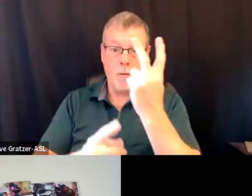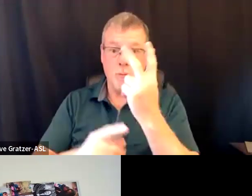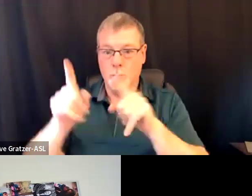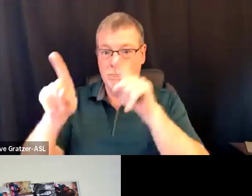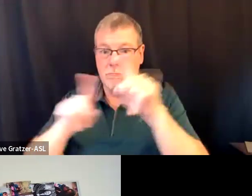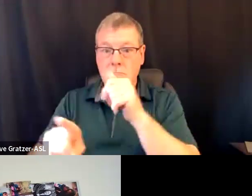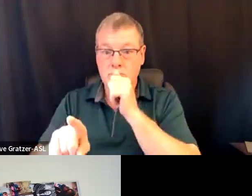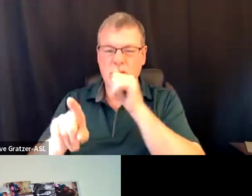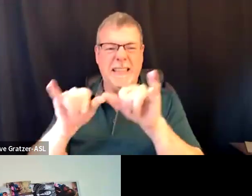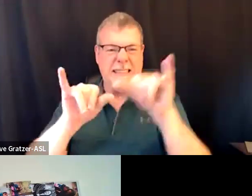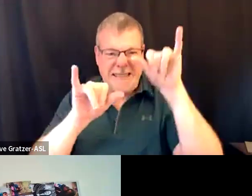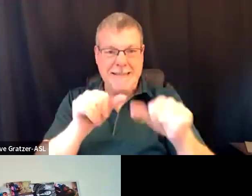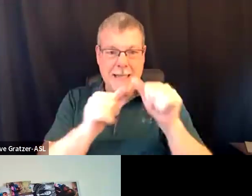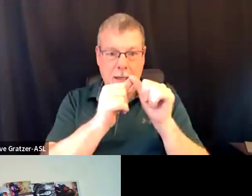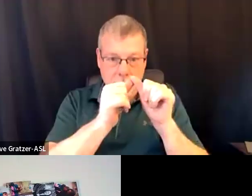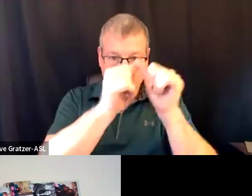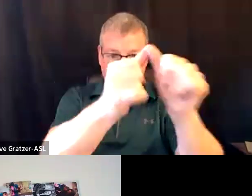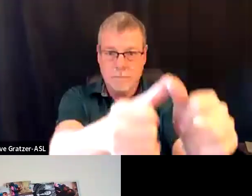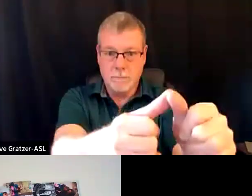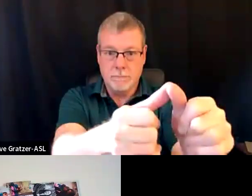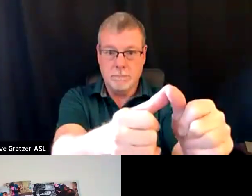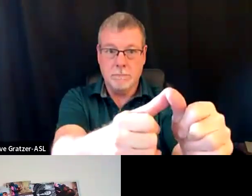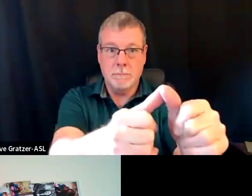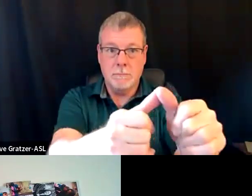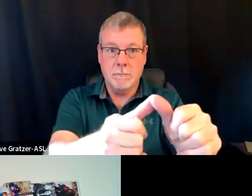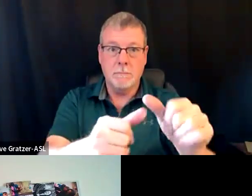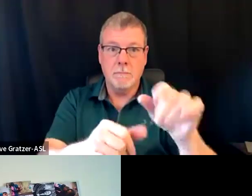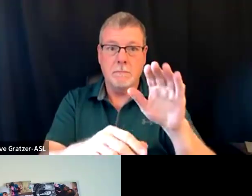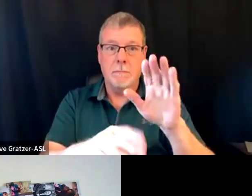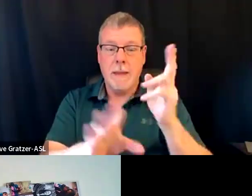they stay in that project component for the duration of their kind of participation in PATH.